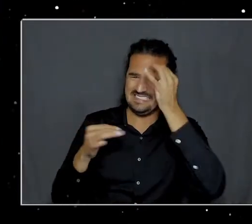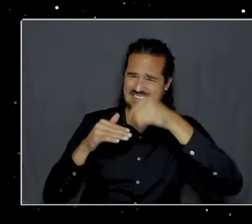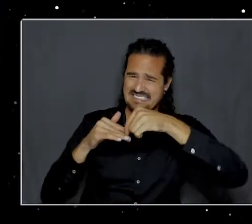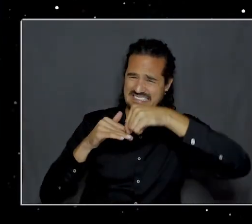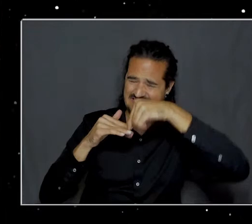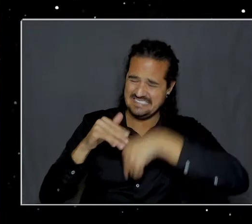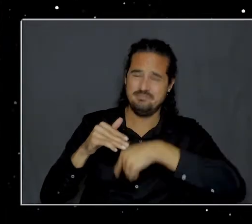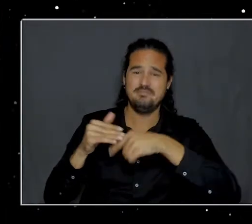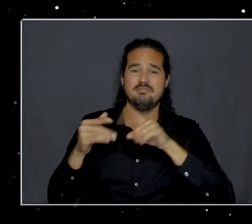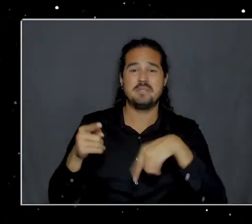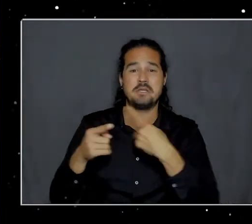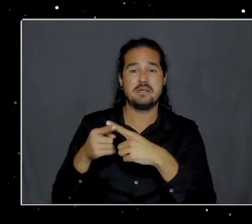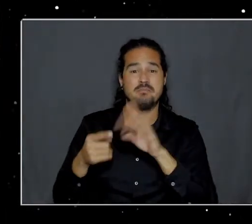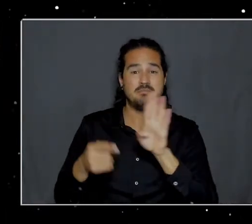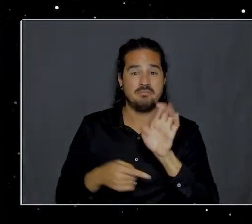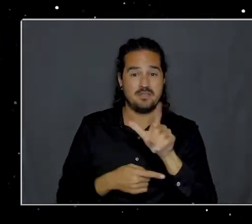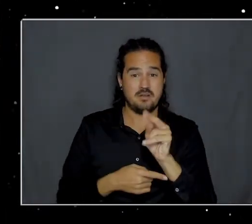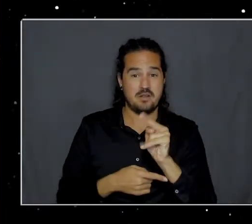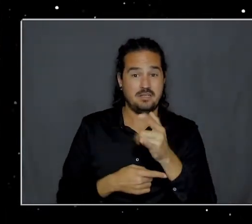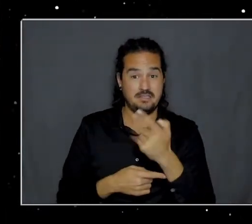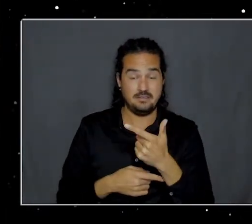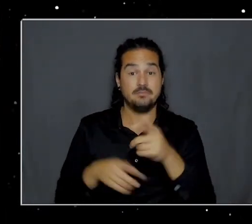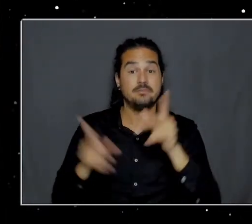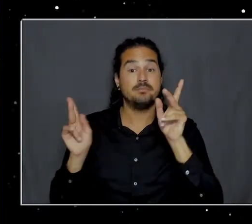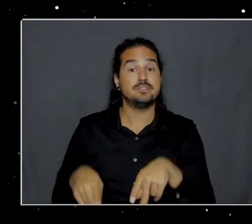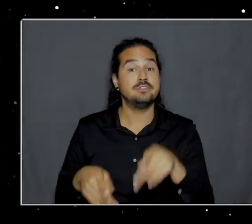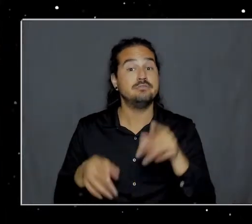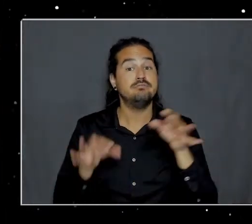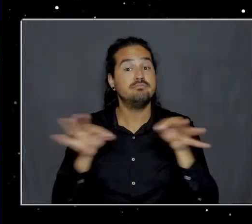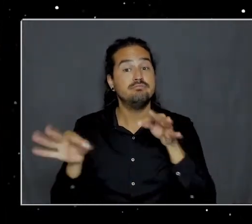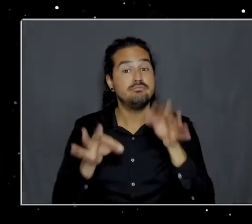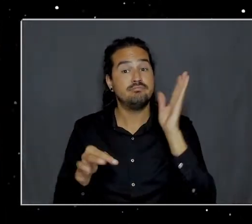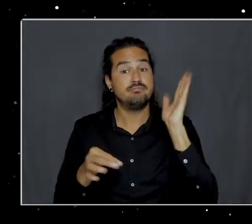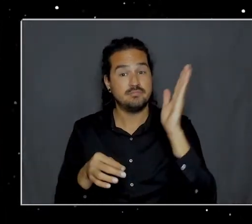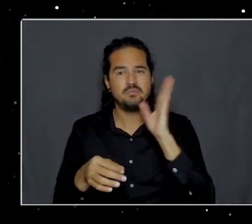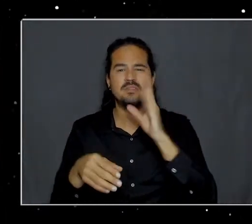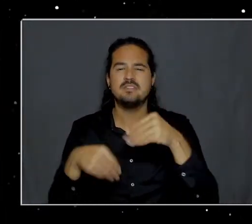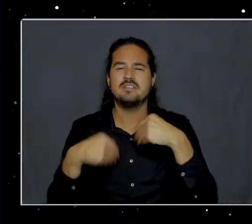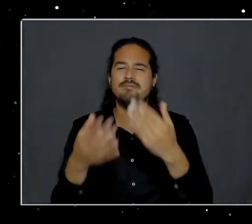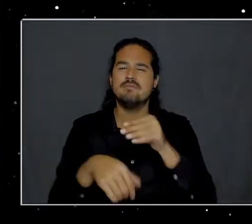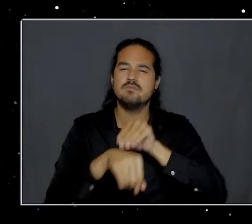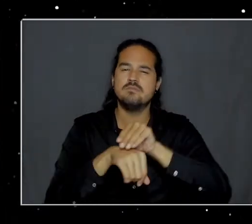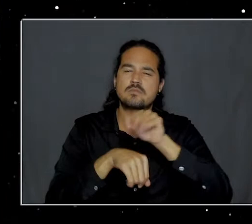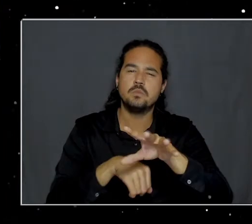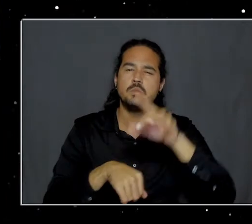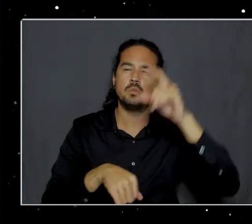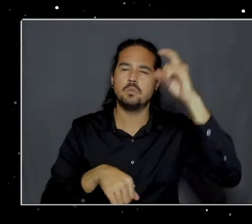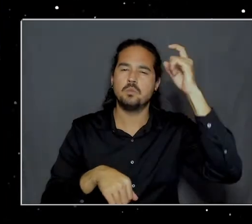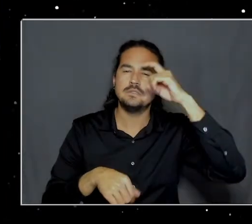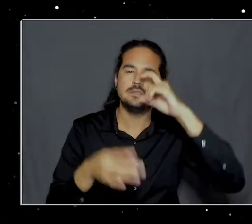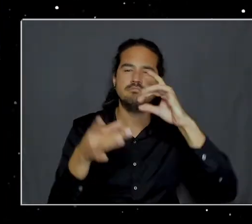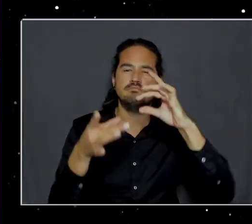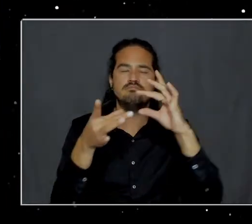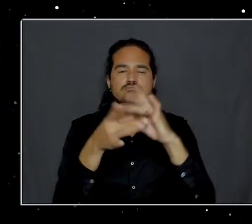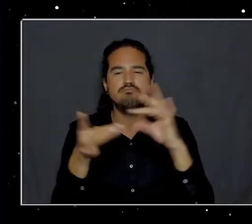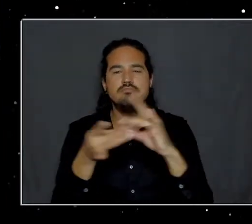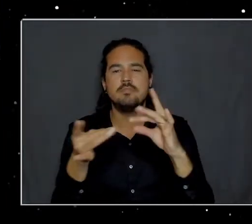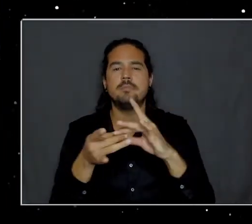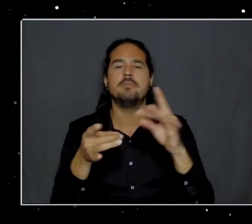MEANS TO ME. IT'S ABOUT WHAT IT MEANS FOR ALL OF US. WELL, WE HAVE SOMEONE ELSE HERE WHO'S ALSO BEEN THINKING REALLY DEEPLY ABOUT BELONGING. SHE'S GOING TO OFFER SOME WORDS